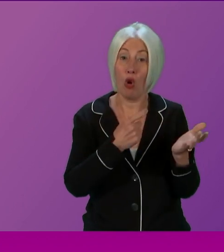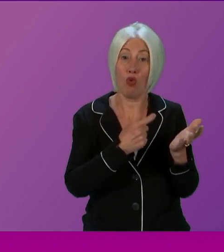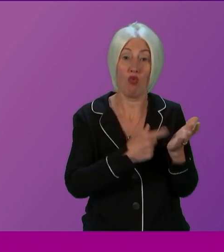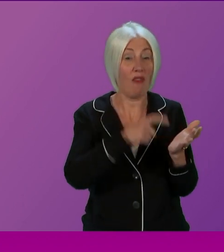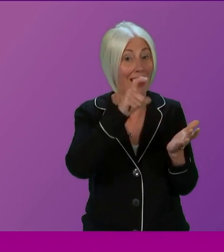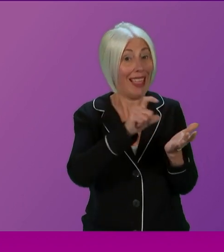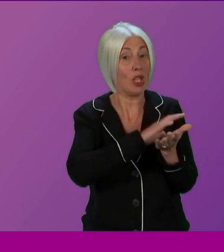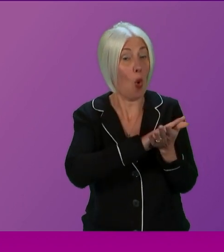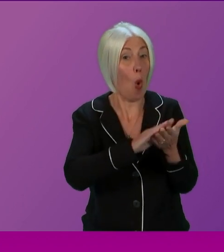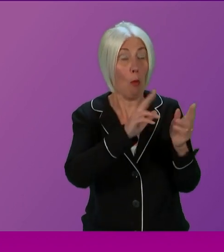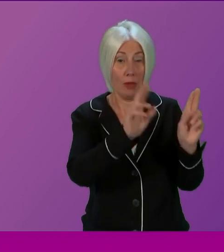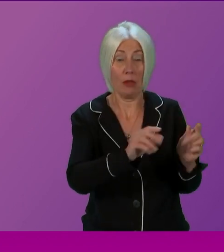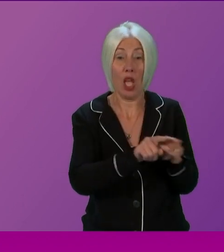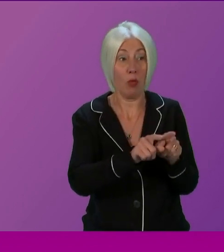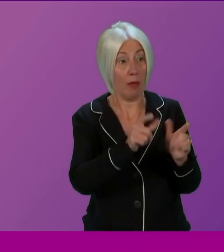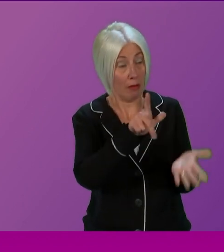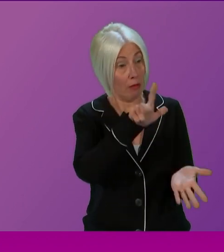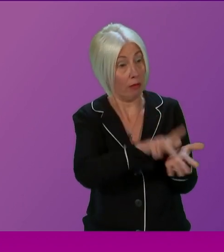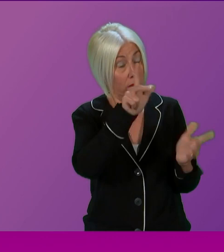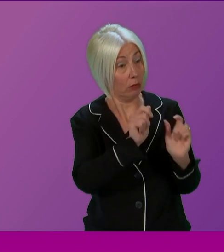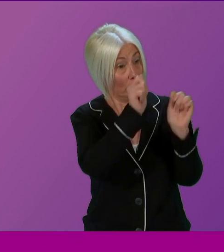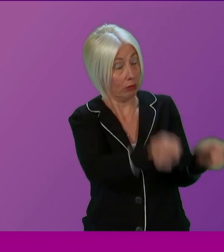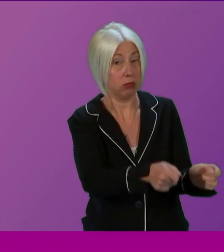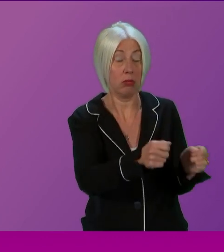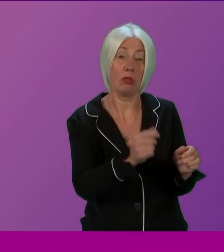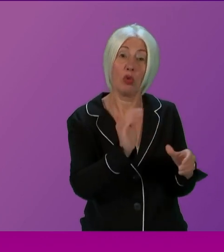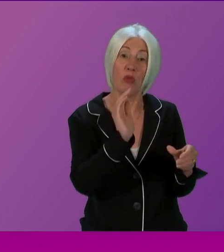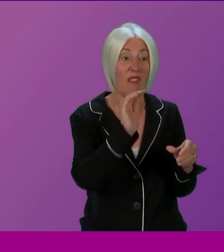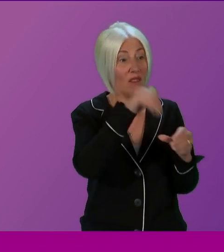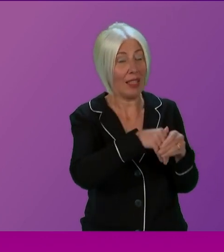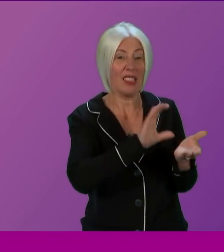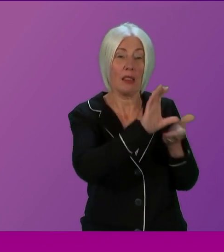award of platinum accreditation from investors in young people is testament to its commitment